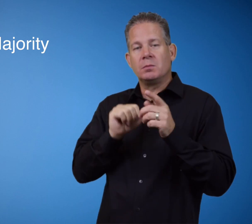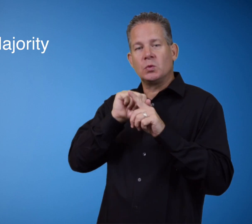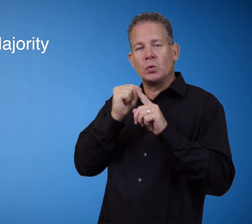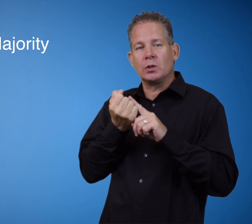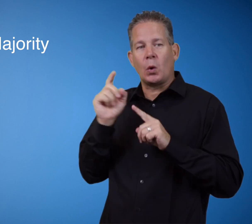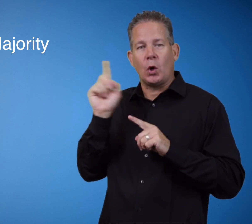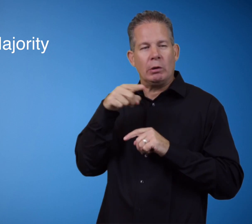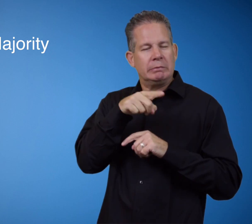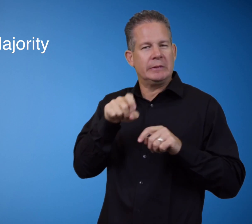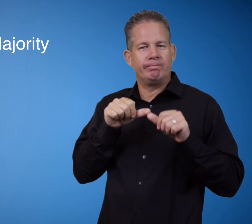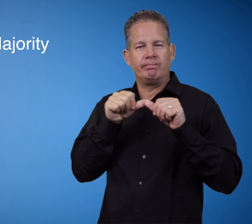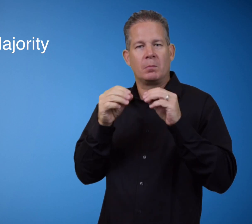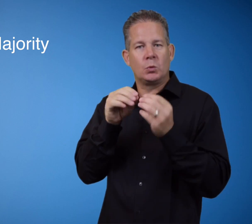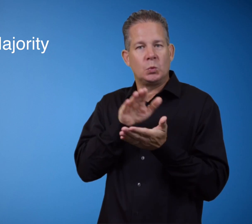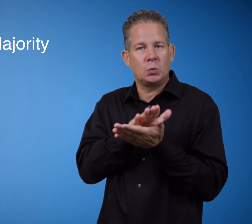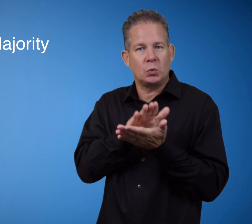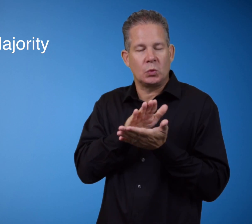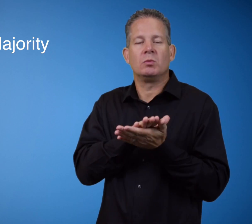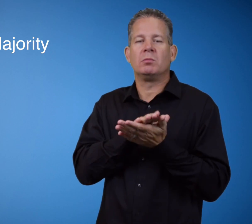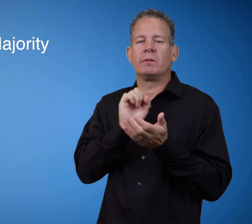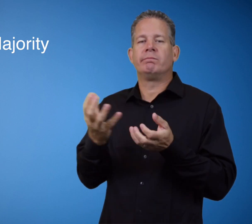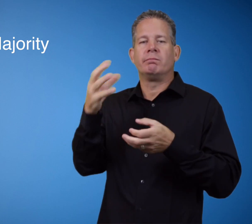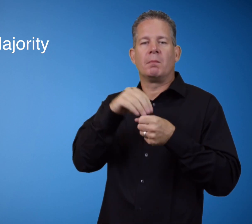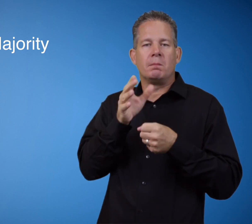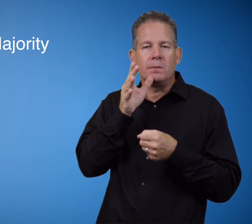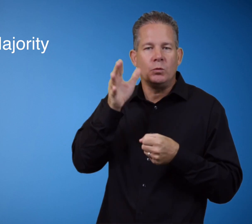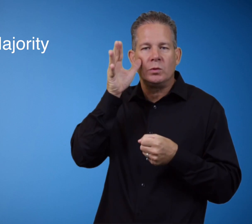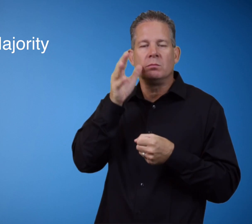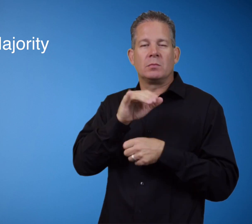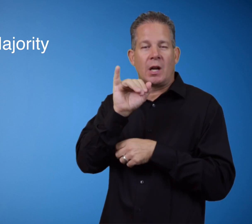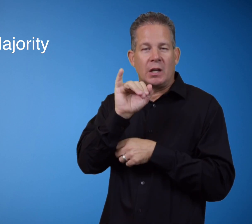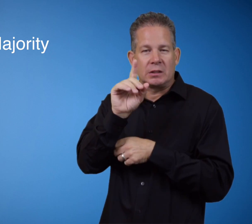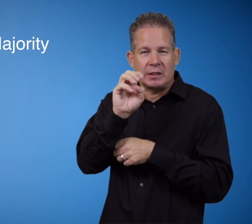There are situations where the student is going to need to continue school, and their parents will need to be involved.